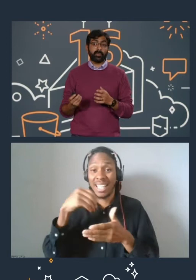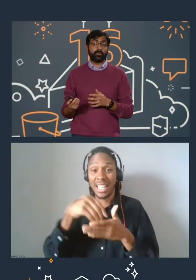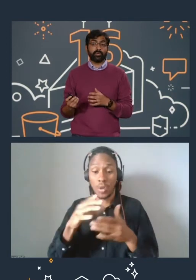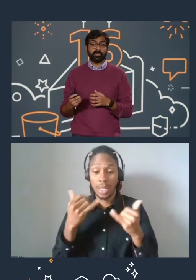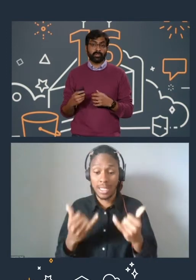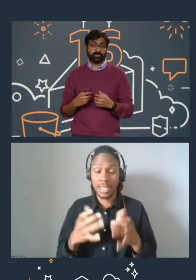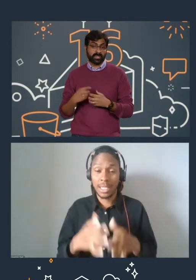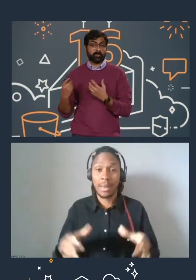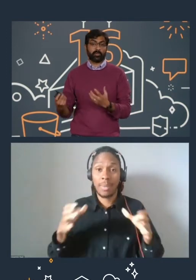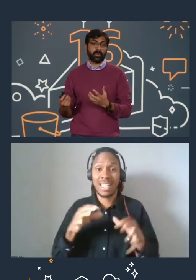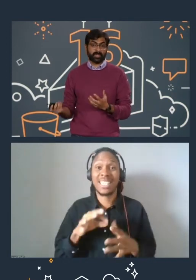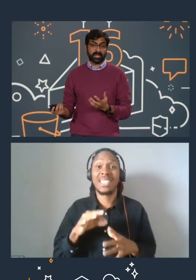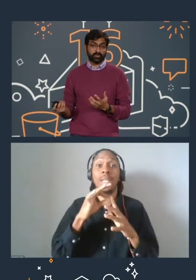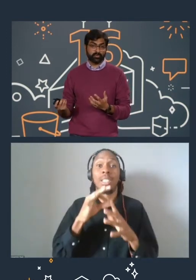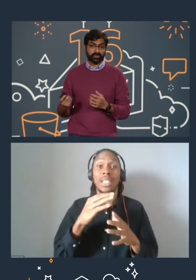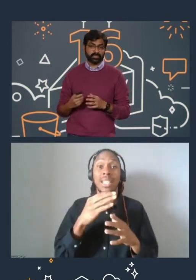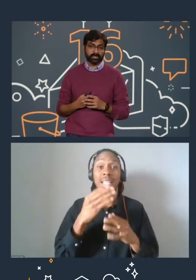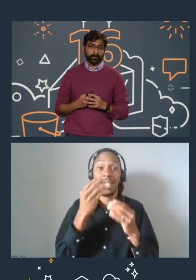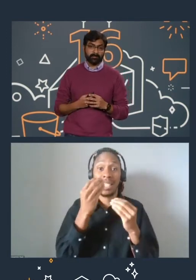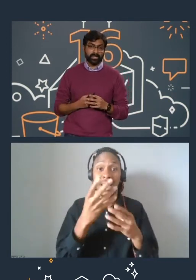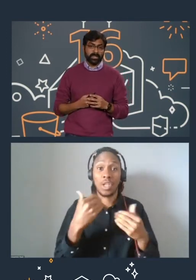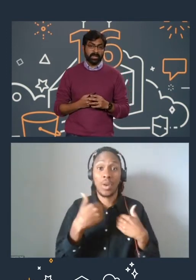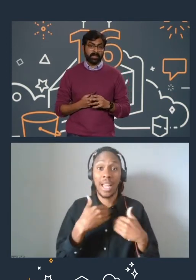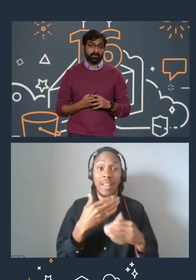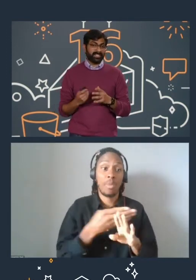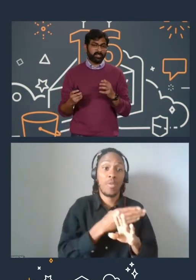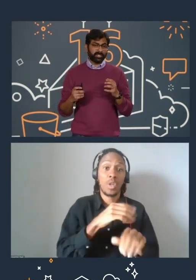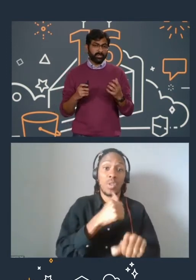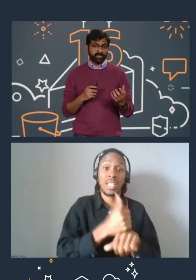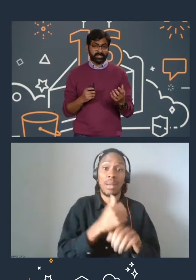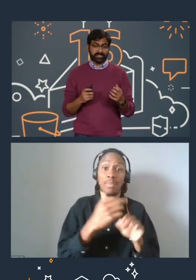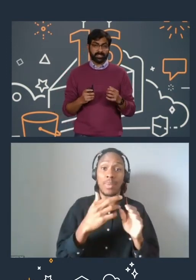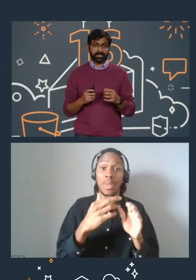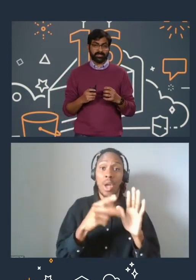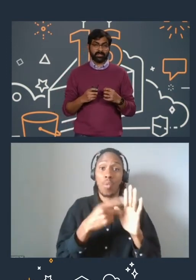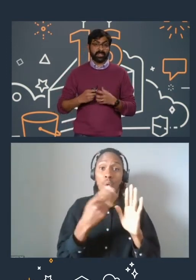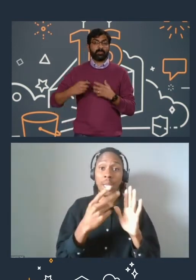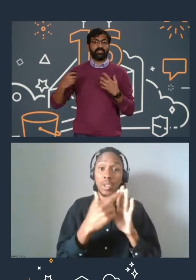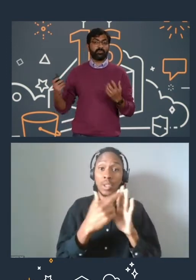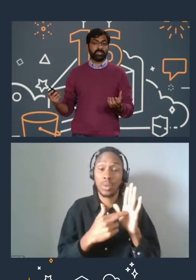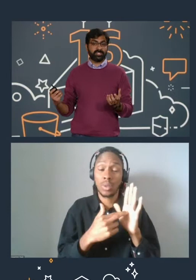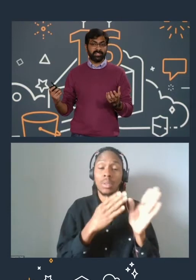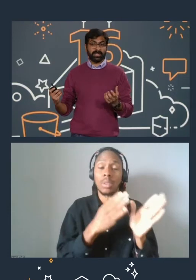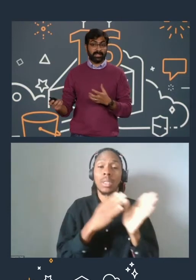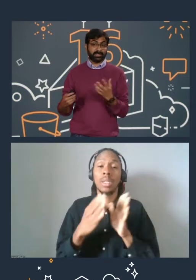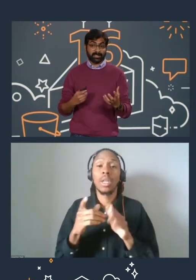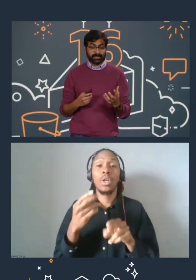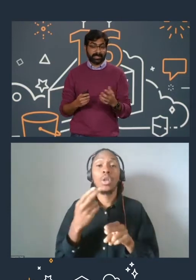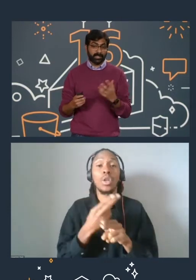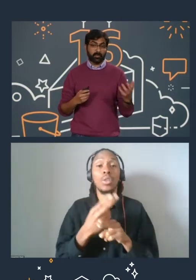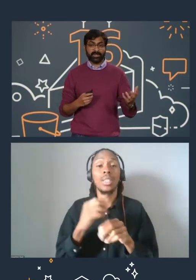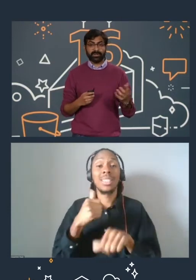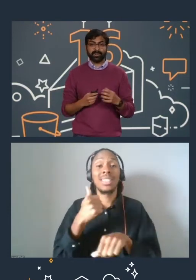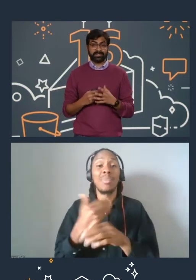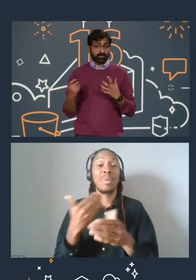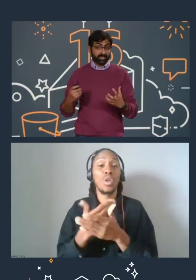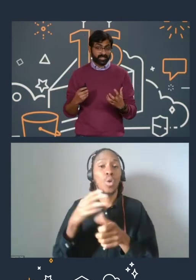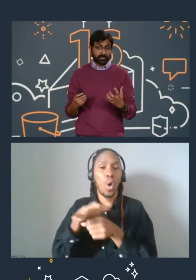before you've set up your replication rules. Next, you can use it to set up a new region, and this is exactly what our example customer